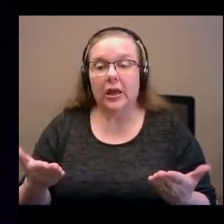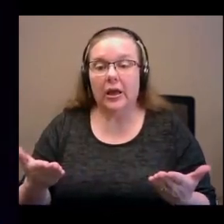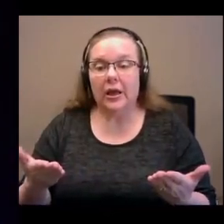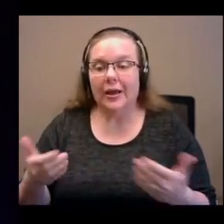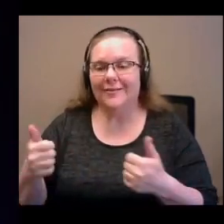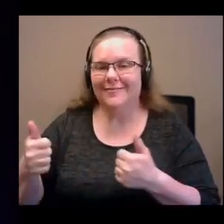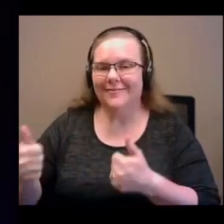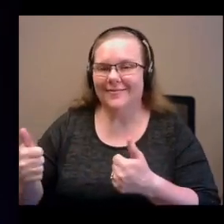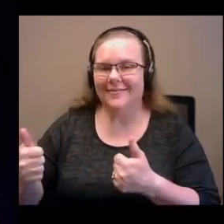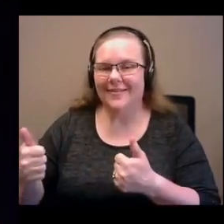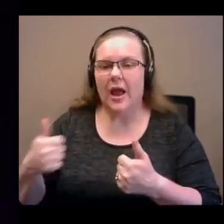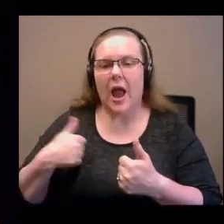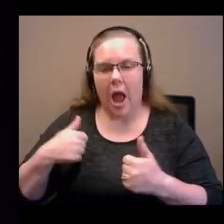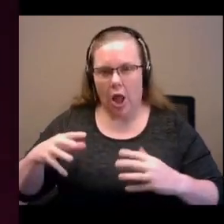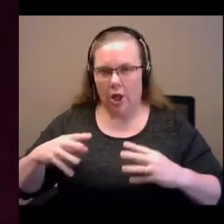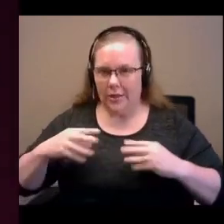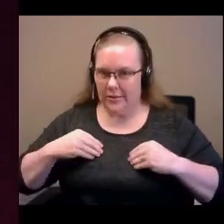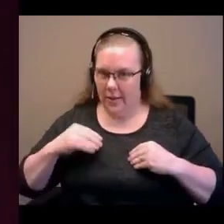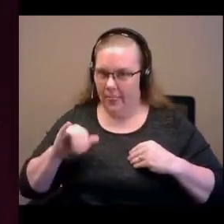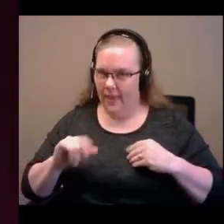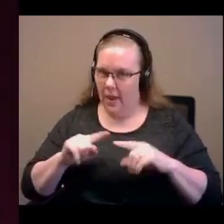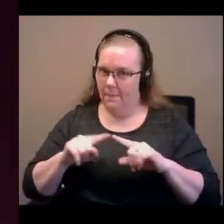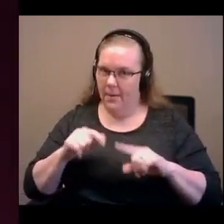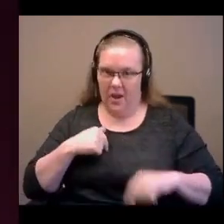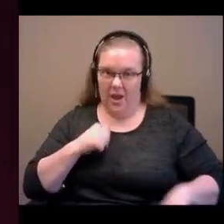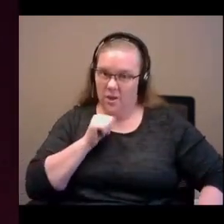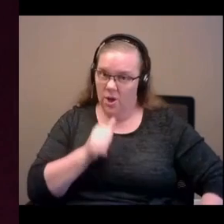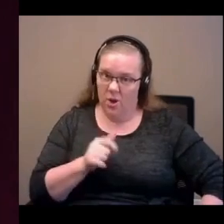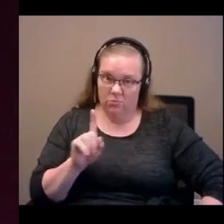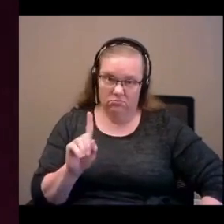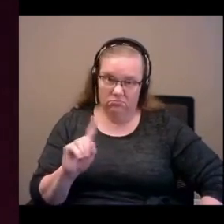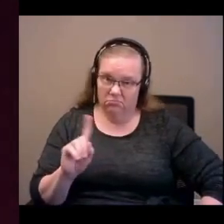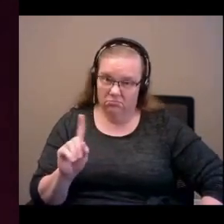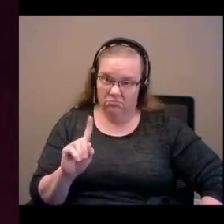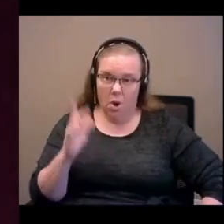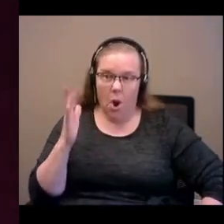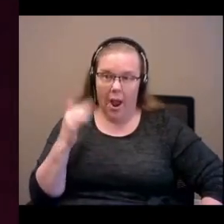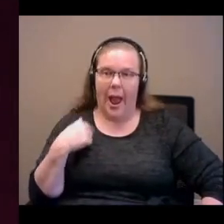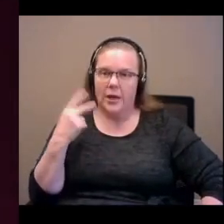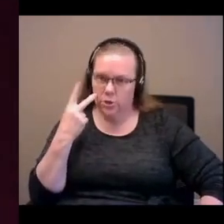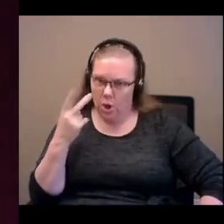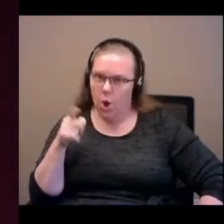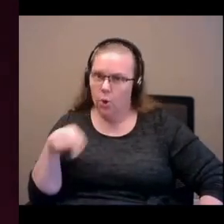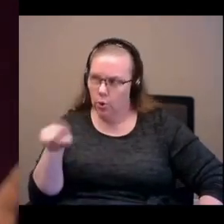I’ll accept that, but I kind of don’t. Let me tell you why. I watched y’all last night. I think,